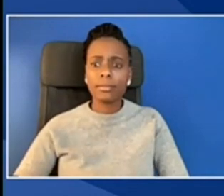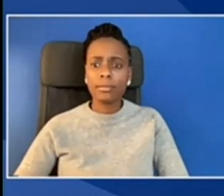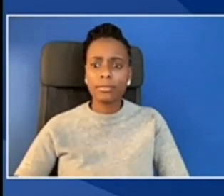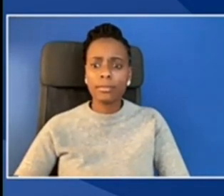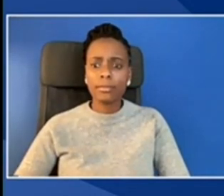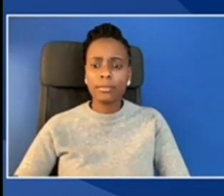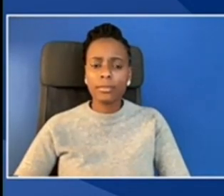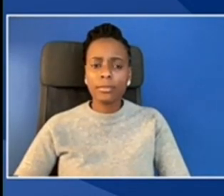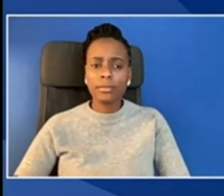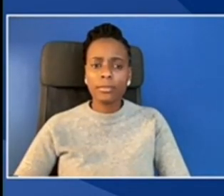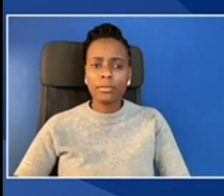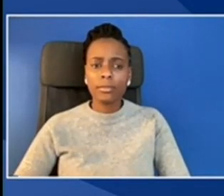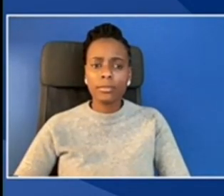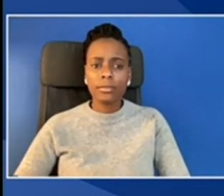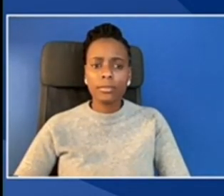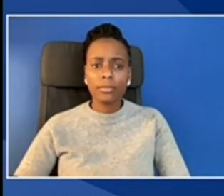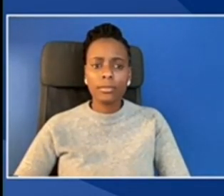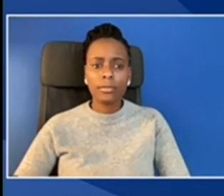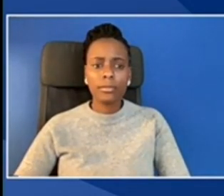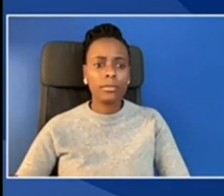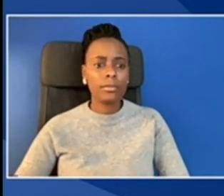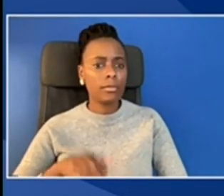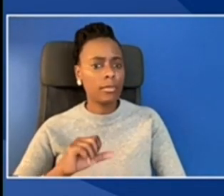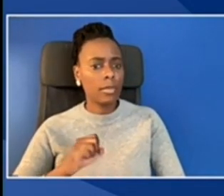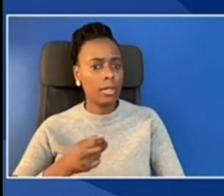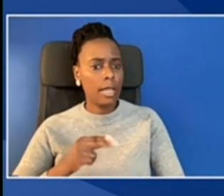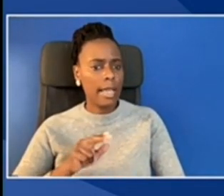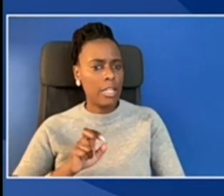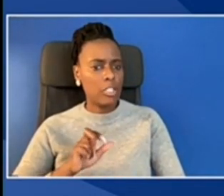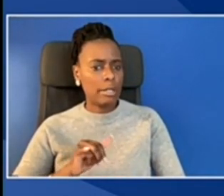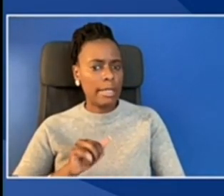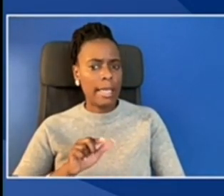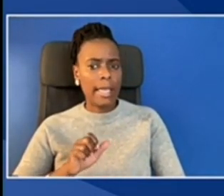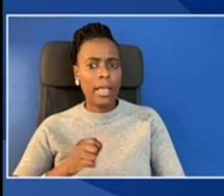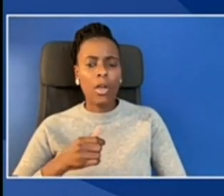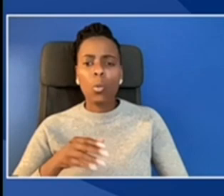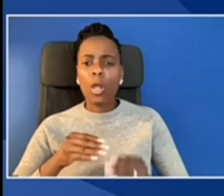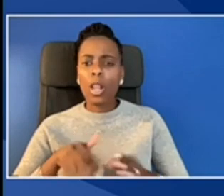Ashley. Yael, we lost you and didn't really get any of your comment.